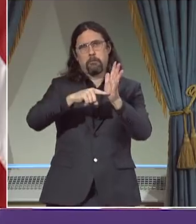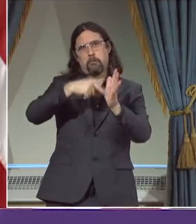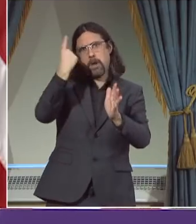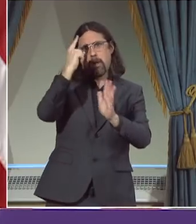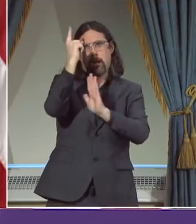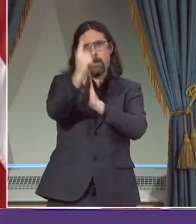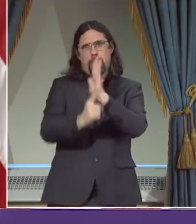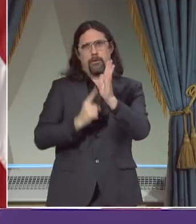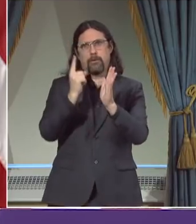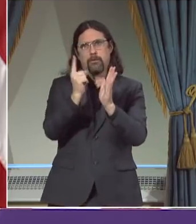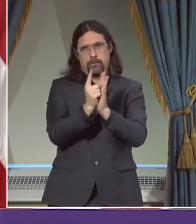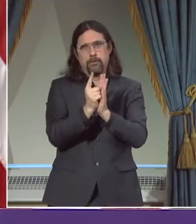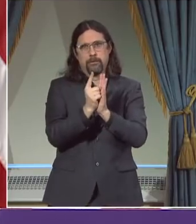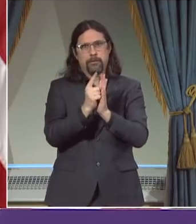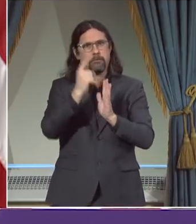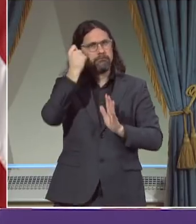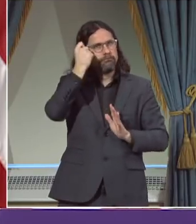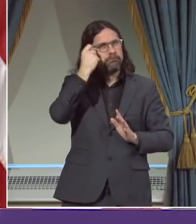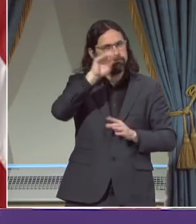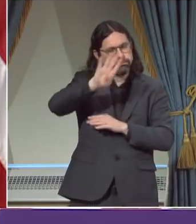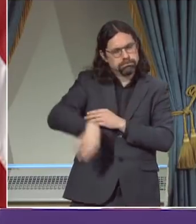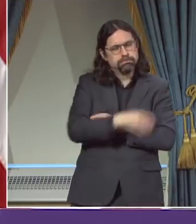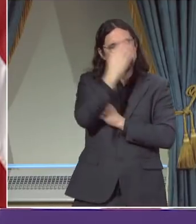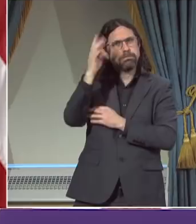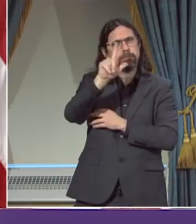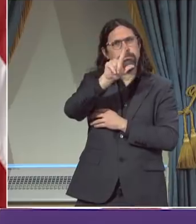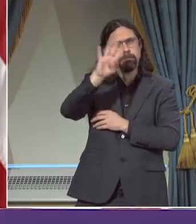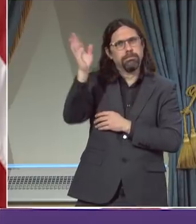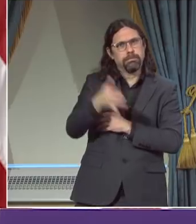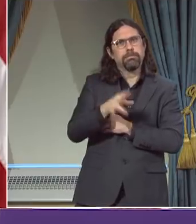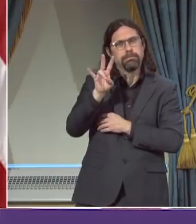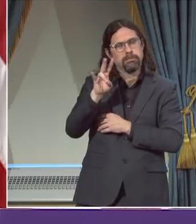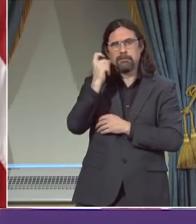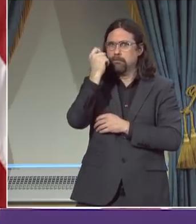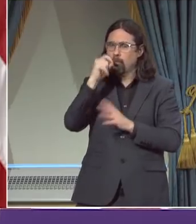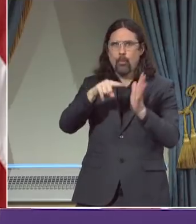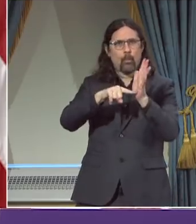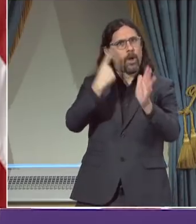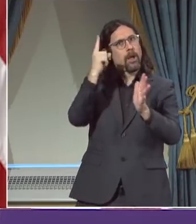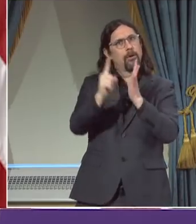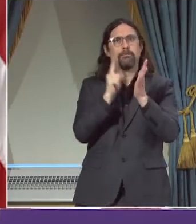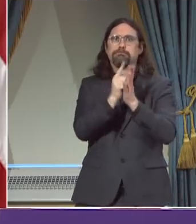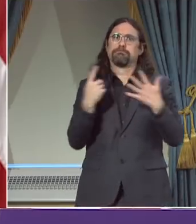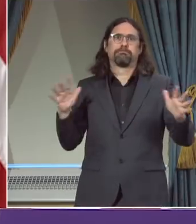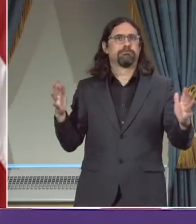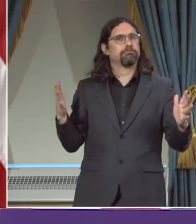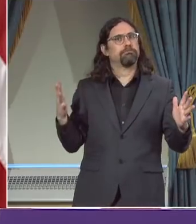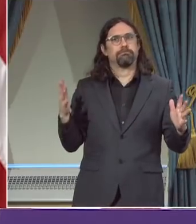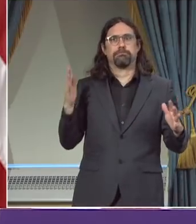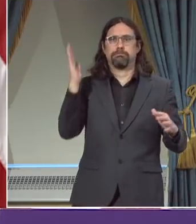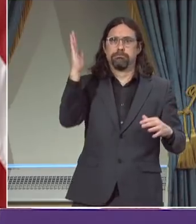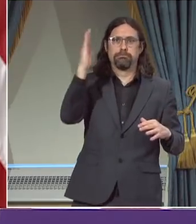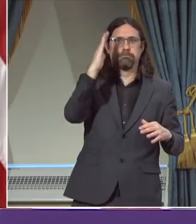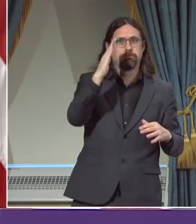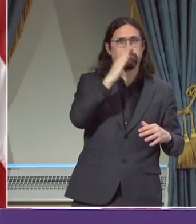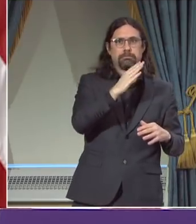MOVI TNGO HOURLY SERVICE ON THE STATEN ISLAND FERRY. ATTH WILL BE 24/7 BUT IT WILL BE HOURLY SERVICE.